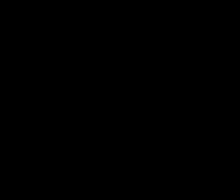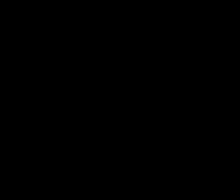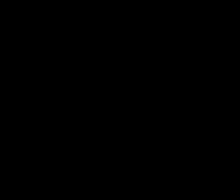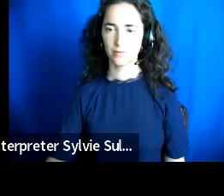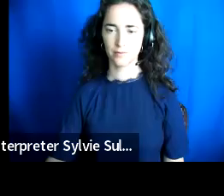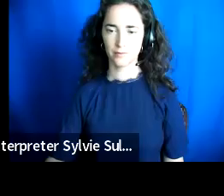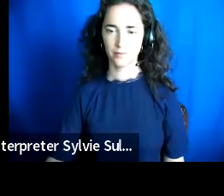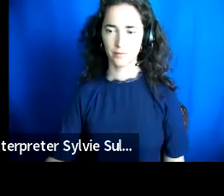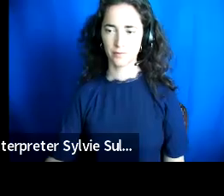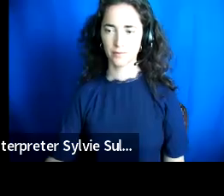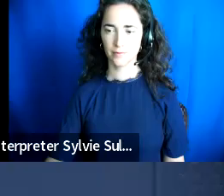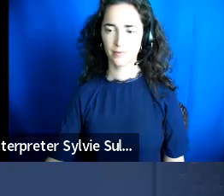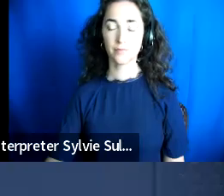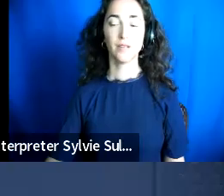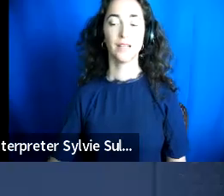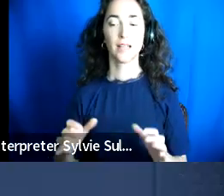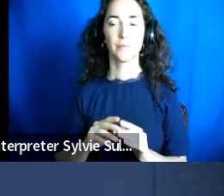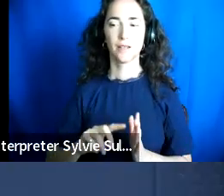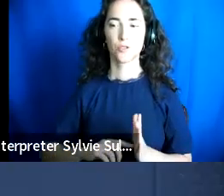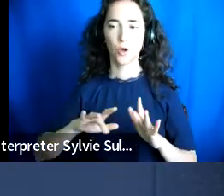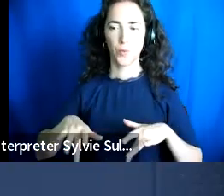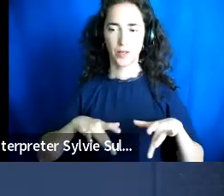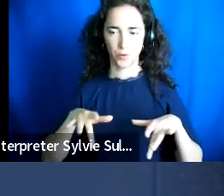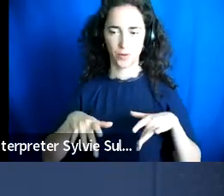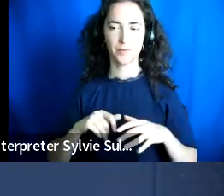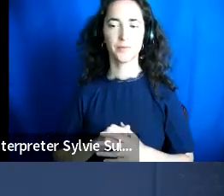Hi, everyone, we're gonna go ahead and get stored for our 1230 panel